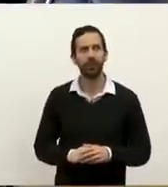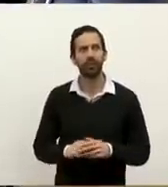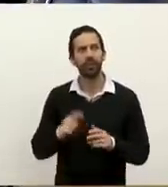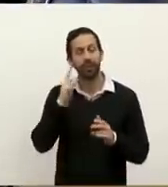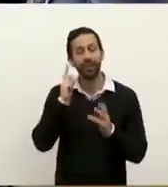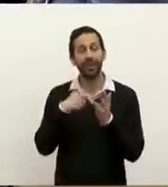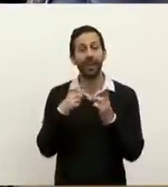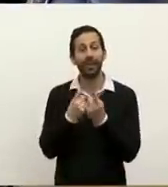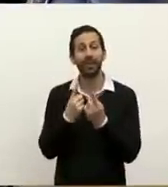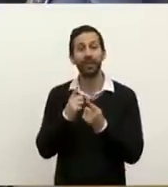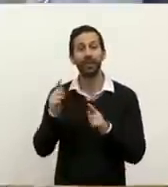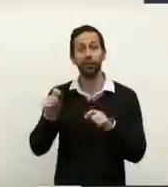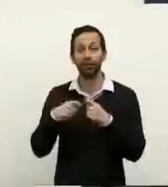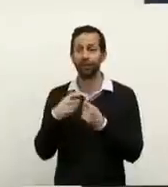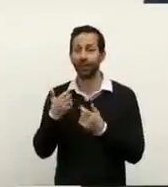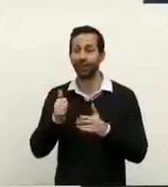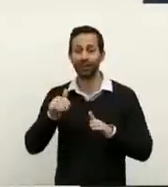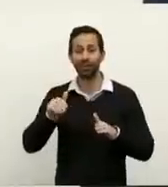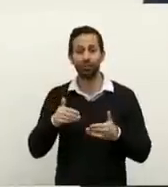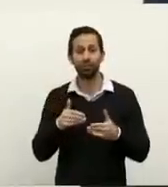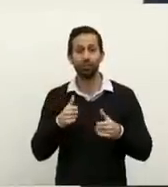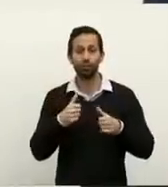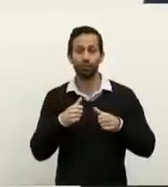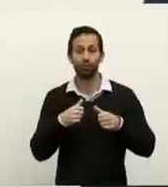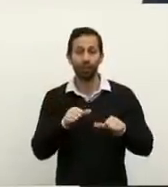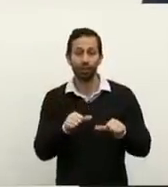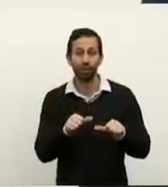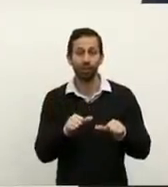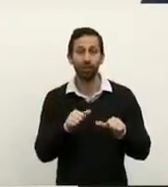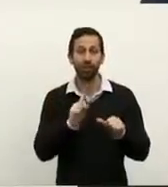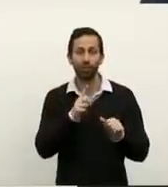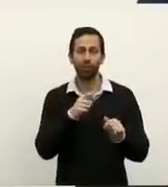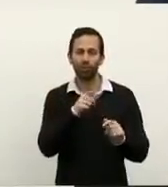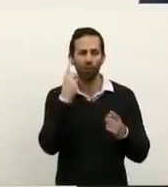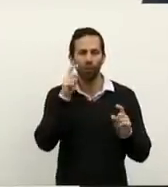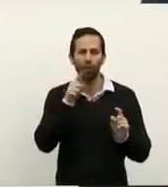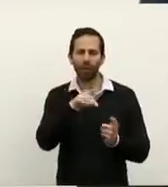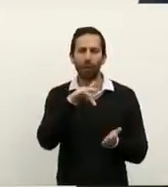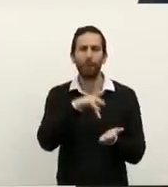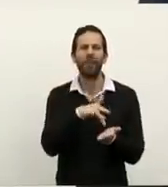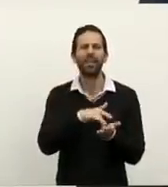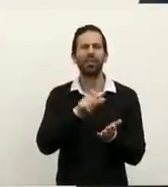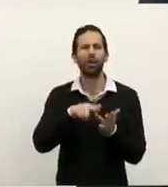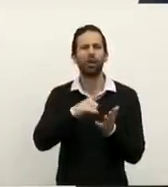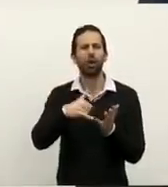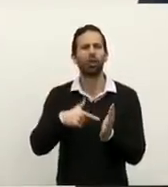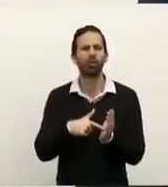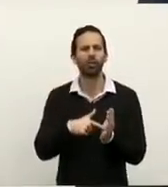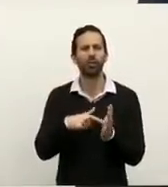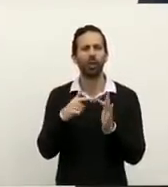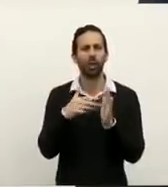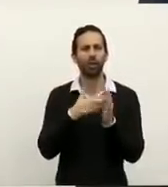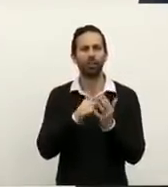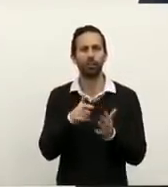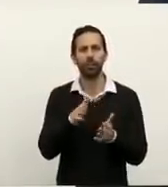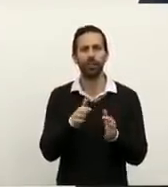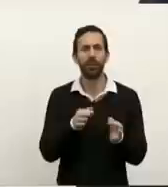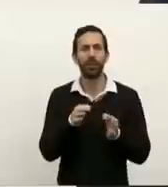is your team have also introduced a strategy for some of those items there, what we would call mid cost items. And so there is a way perhaps for the planner to identify,